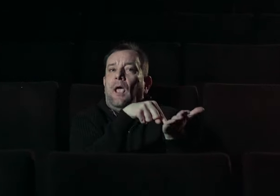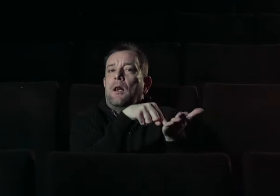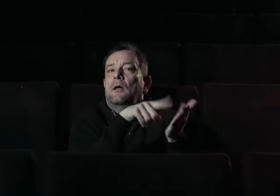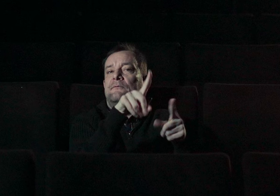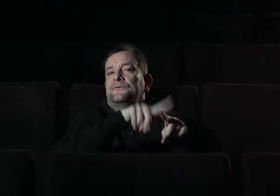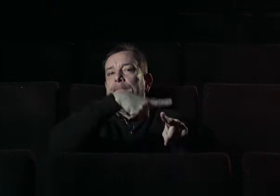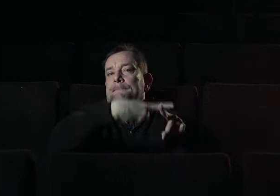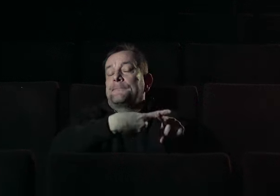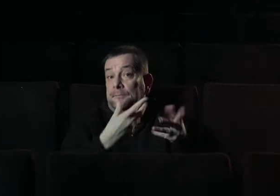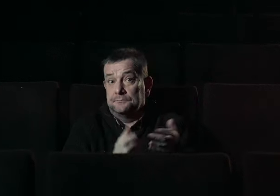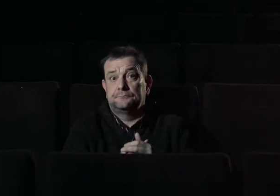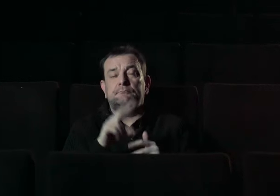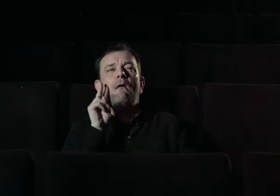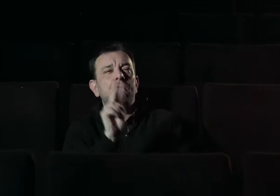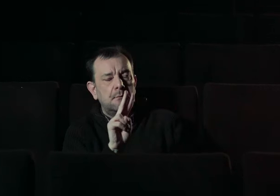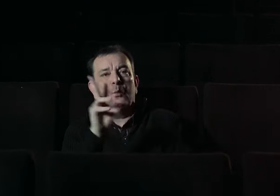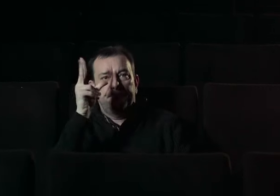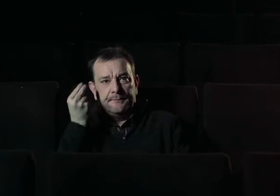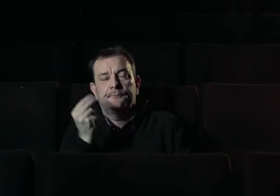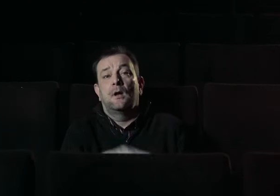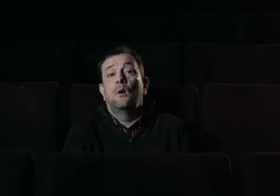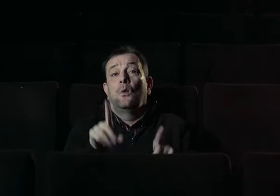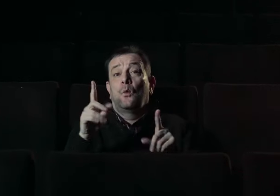compared to the film.